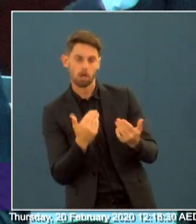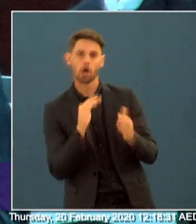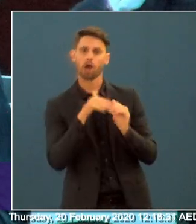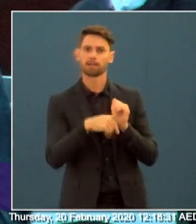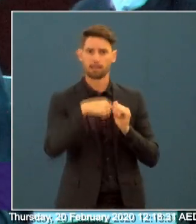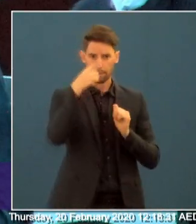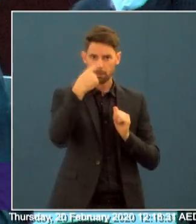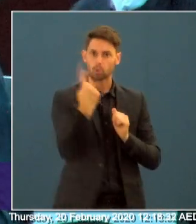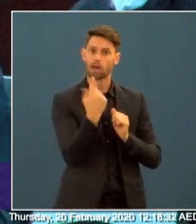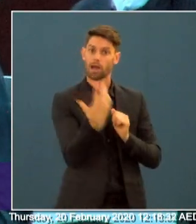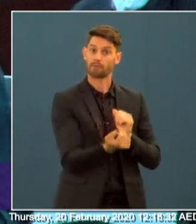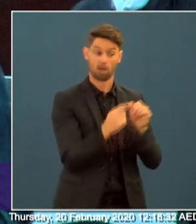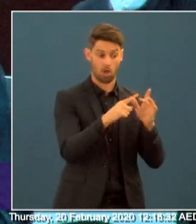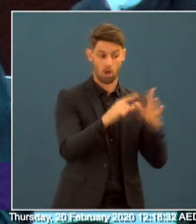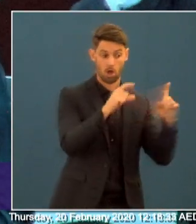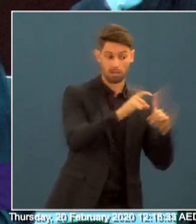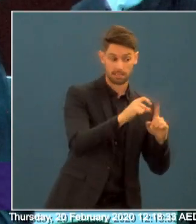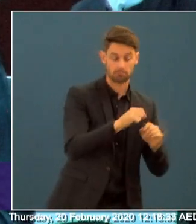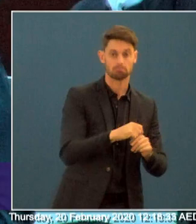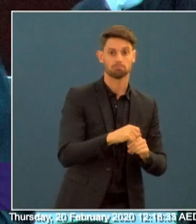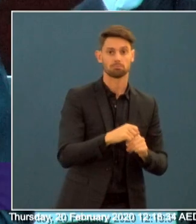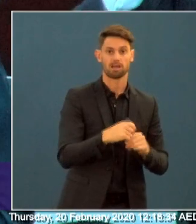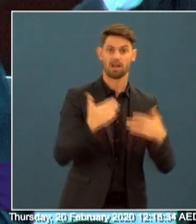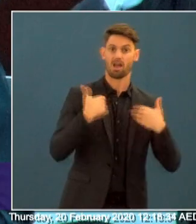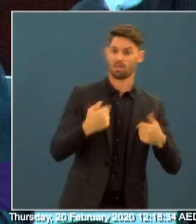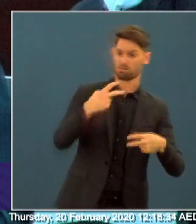health and an environment such as a custodial environment,